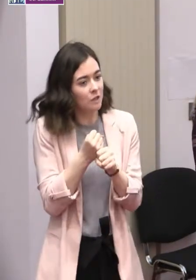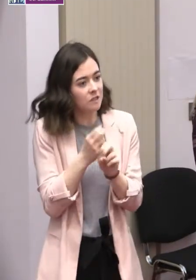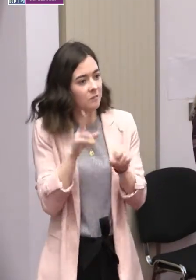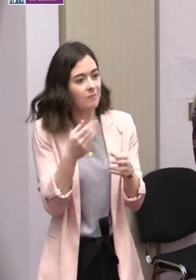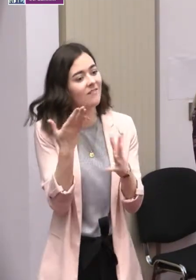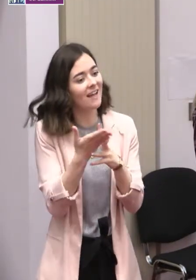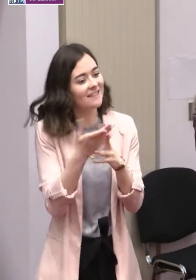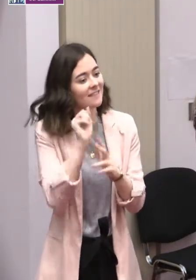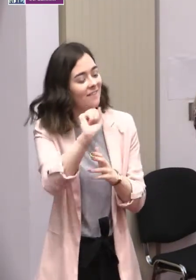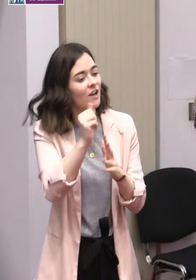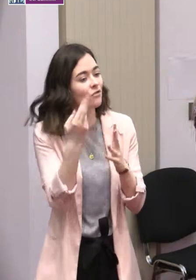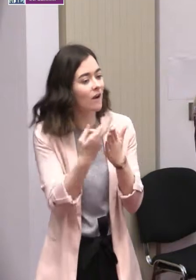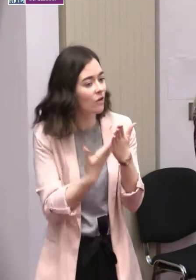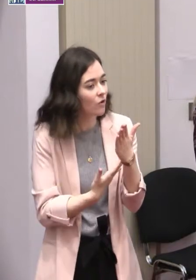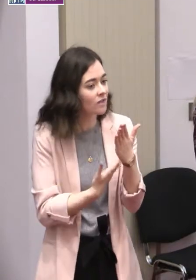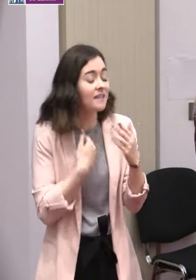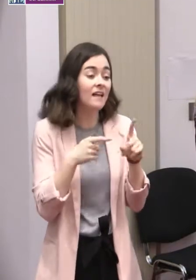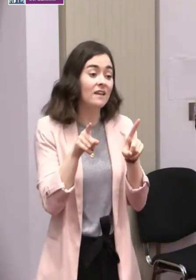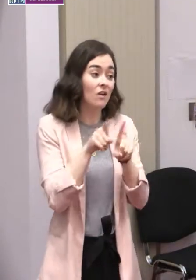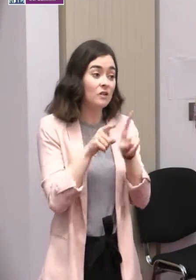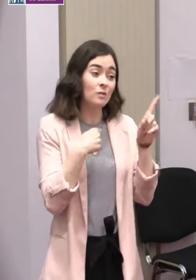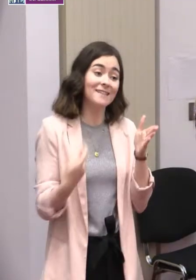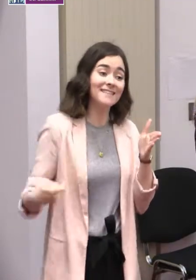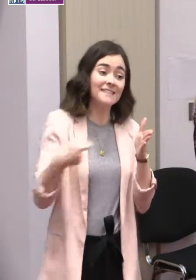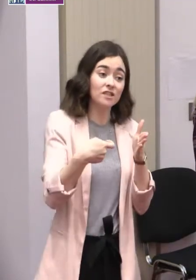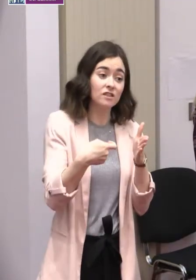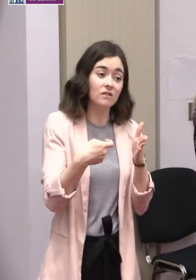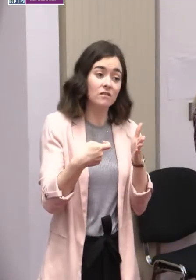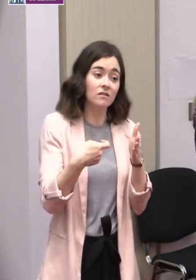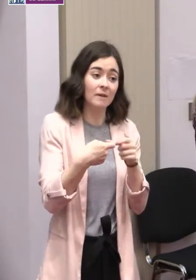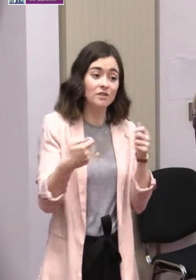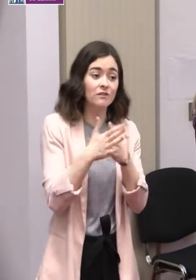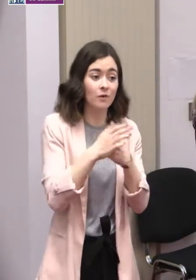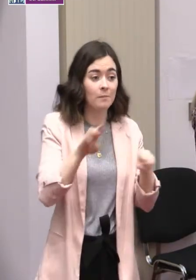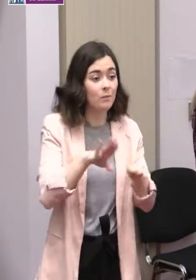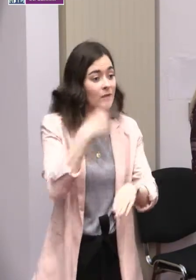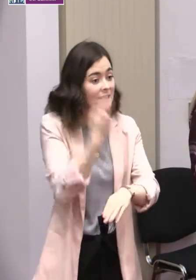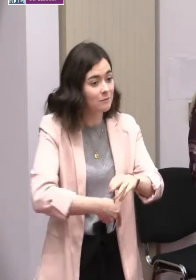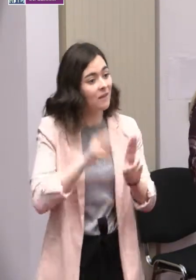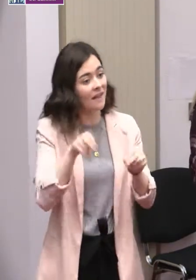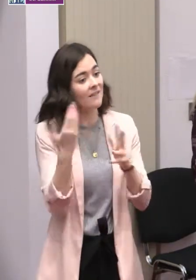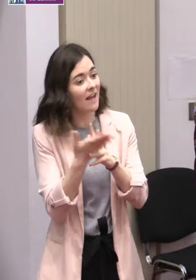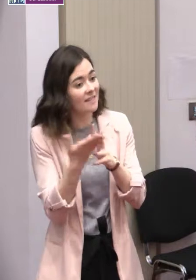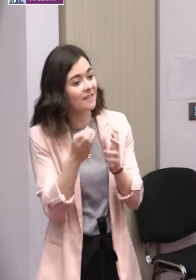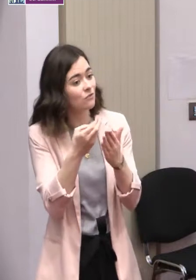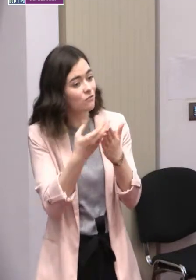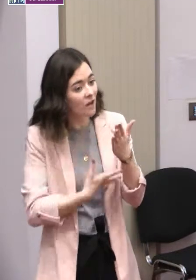Finally additional methods for people with disabilities to ensure unfettered access to services.